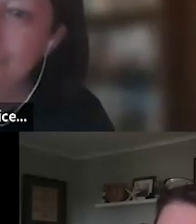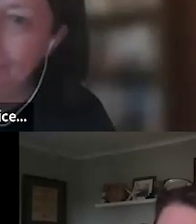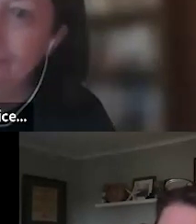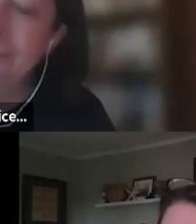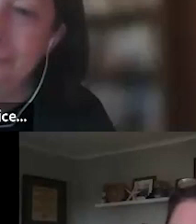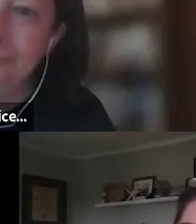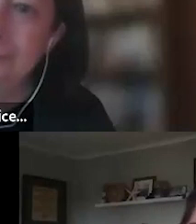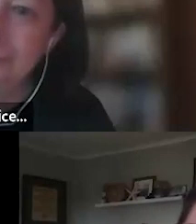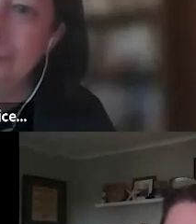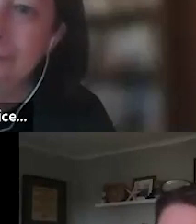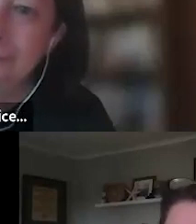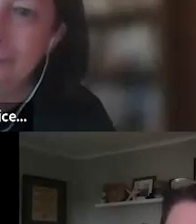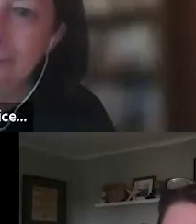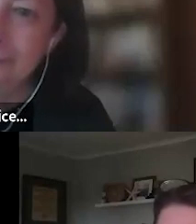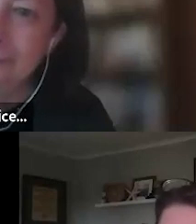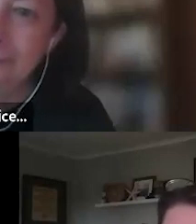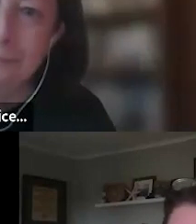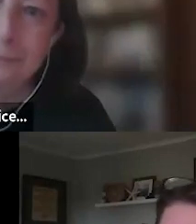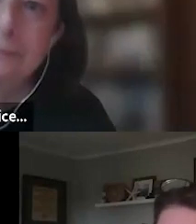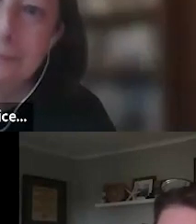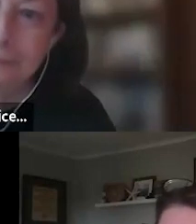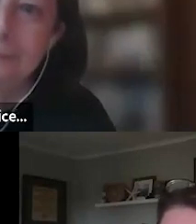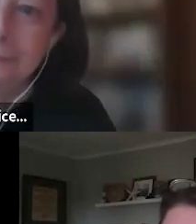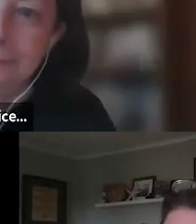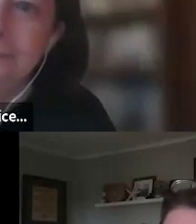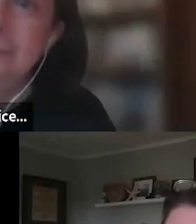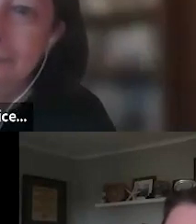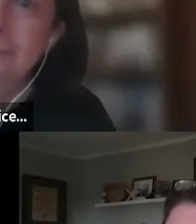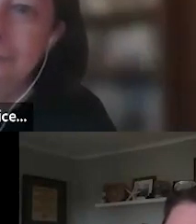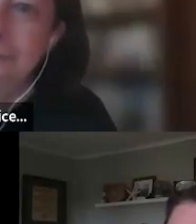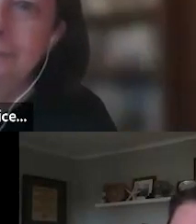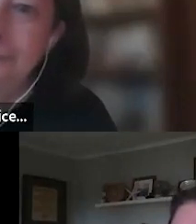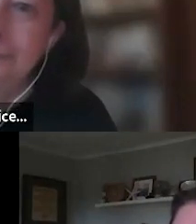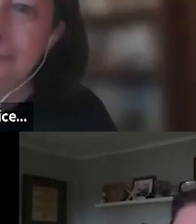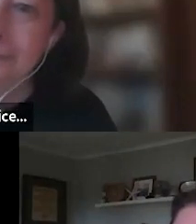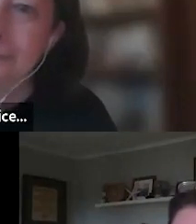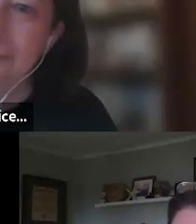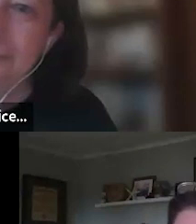from that individual, their spouse's benefits, or just don't want any part of that. And I think that that's an area